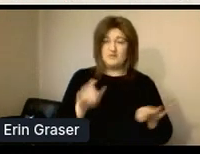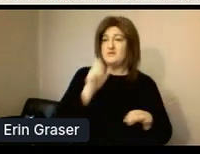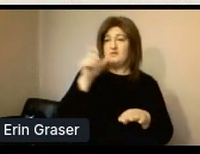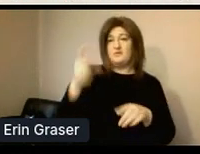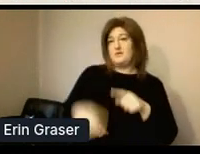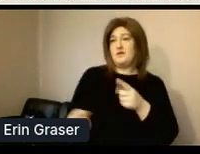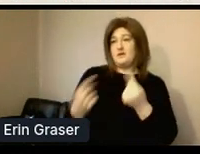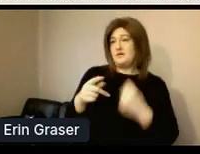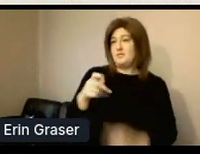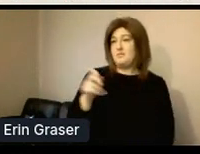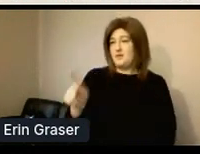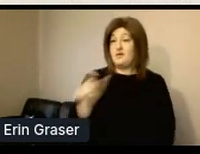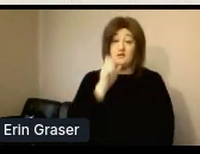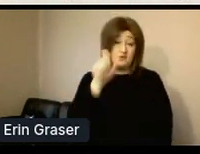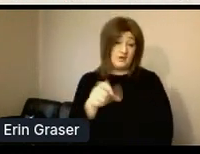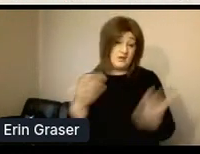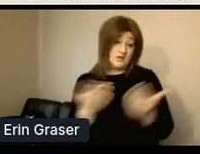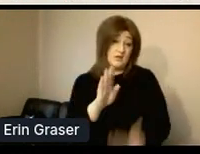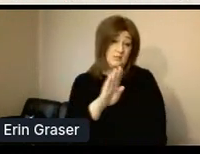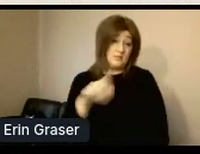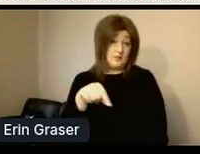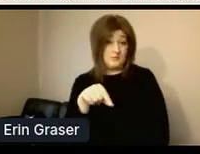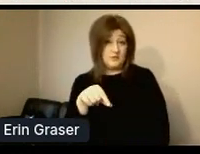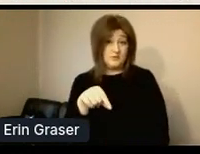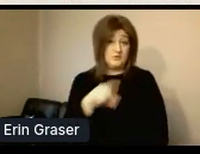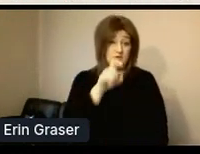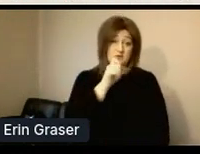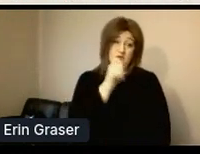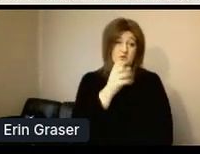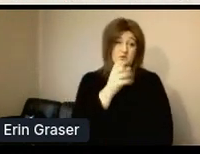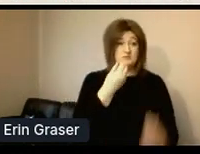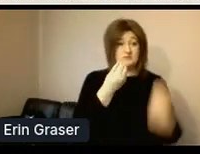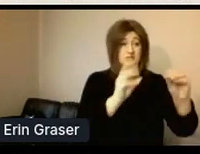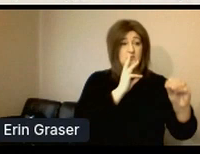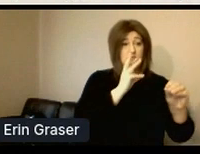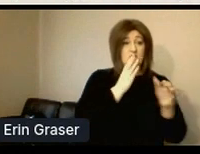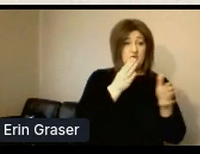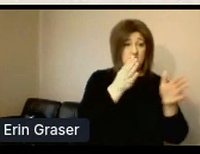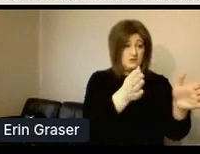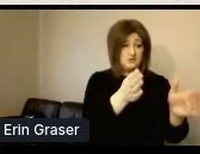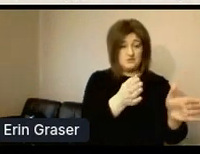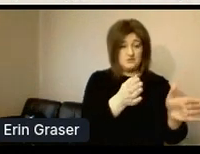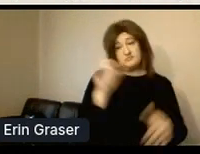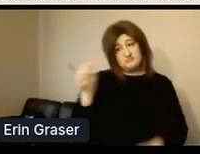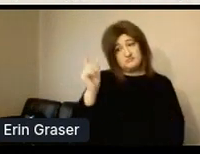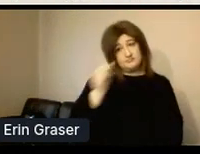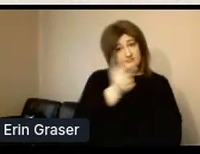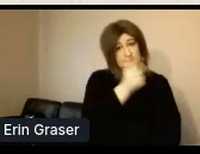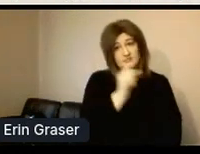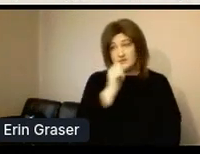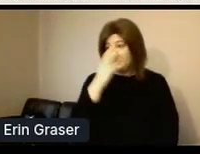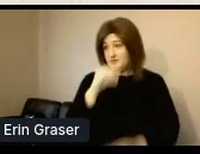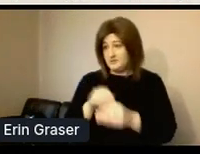You shouldn't be here barbecuing. You shouldn't be selling water on the side of the street. You shouldn't be sleeping in your own home.